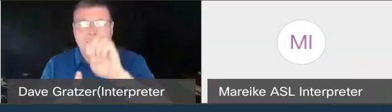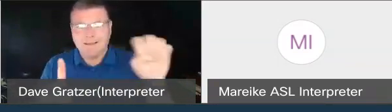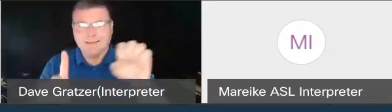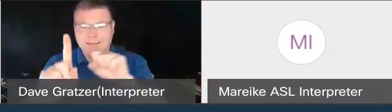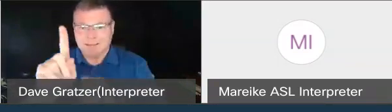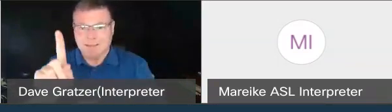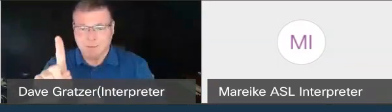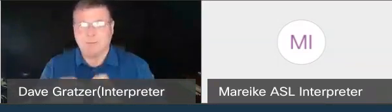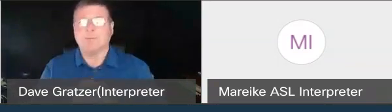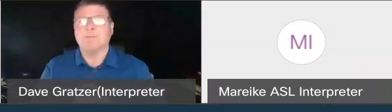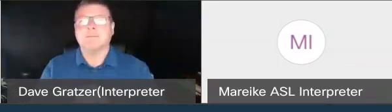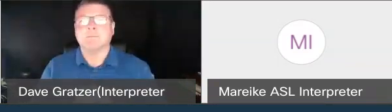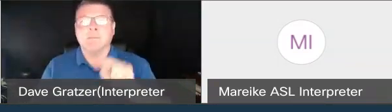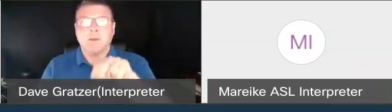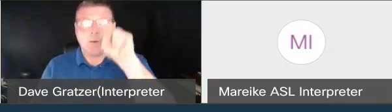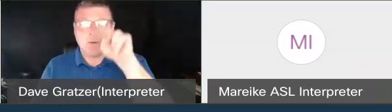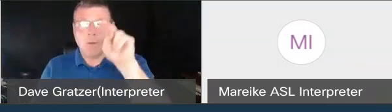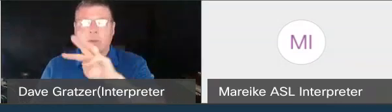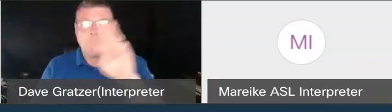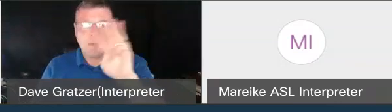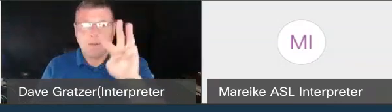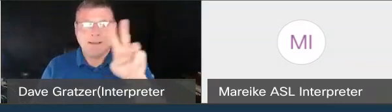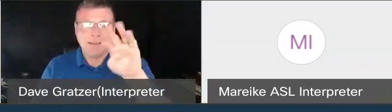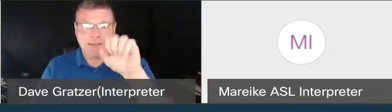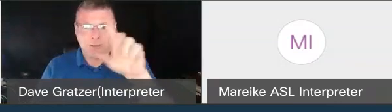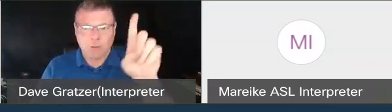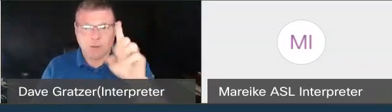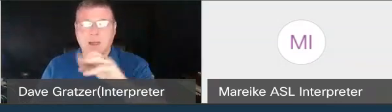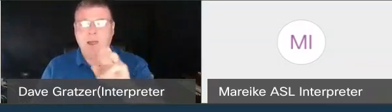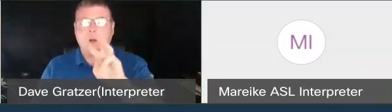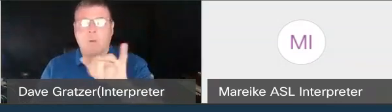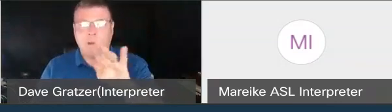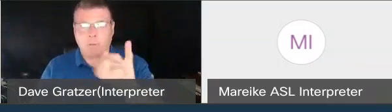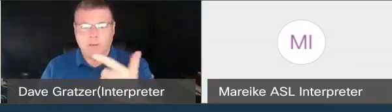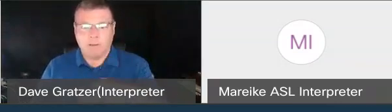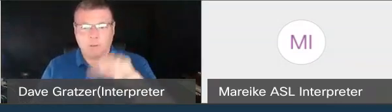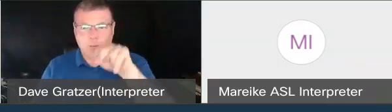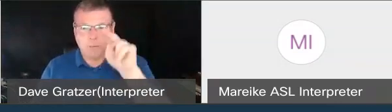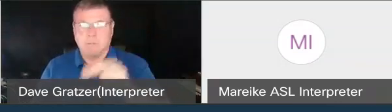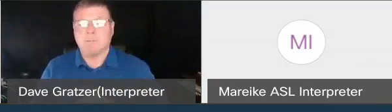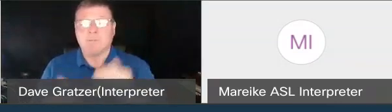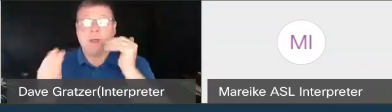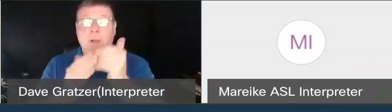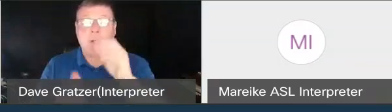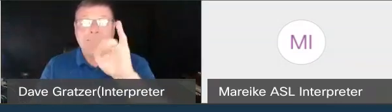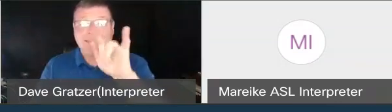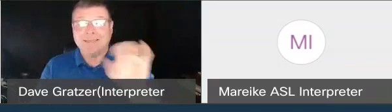So Northern Montana, Western North and South Dakota, and then Northern Wyoming as well. Uh, the closest city to the east of significance